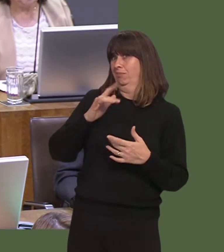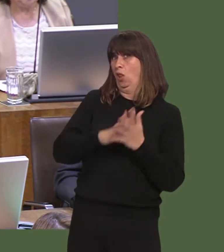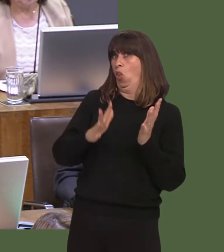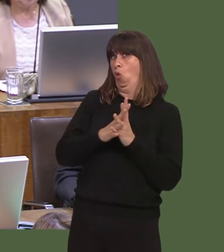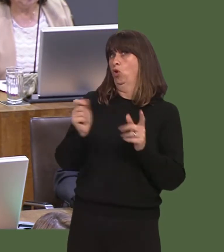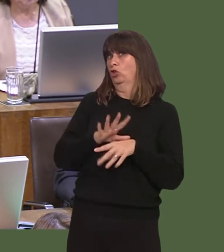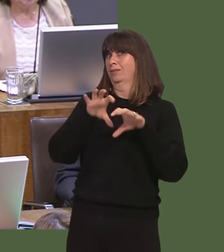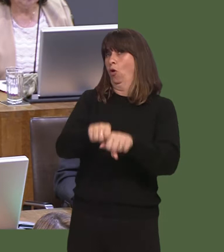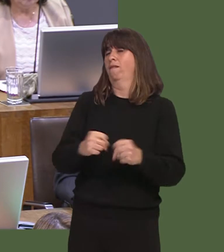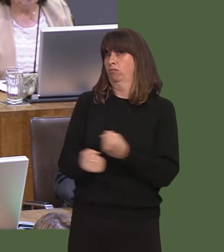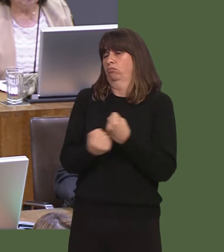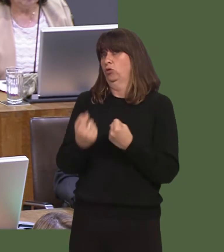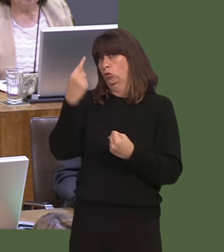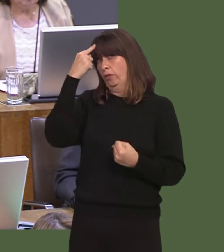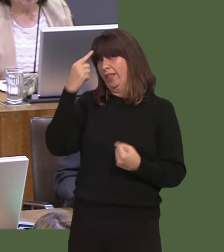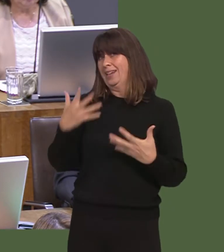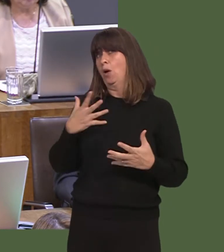step in. Do you think we might have reached that point now?